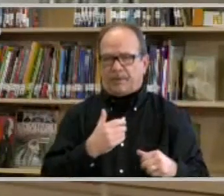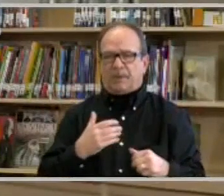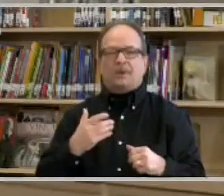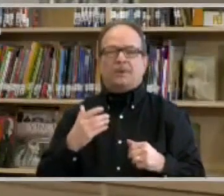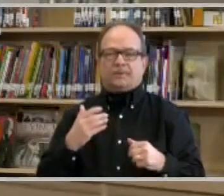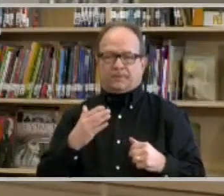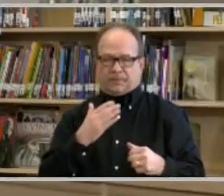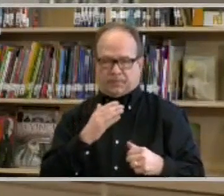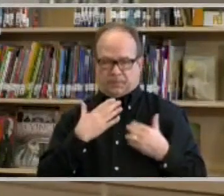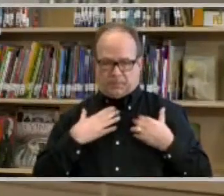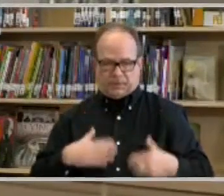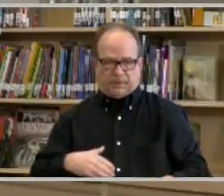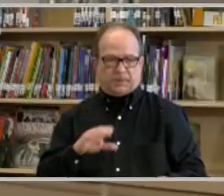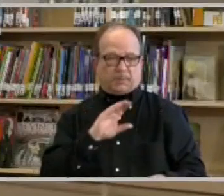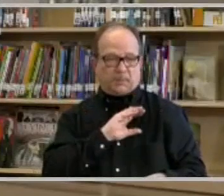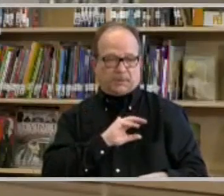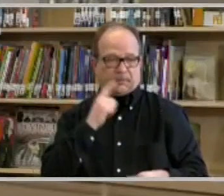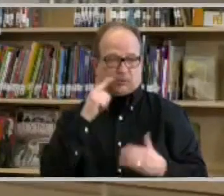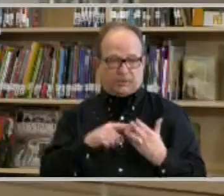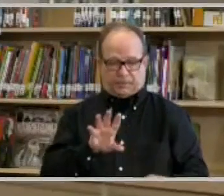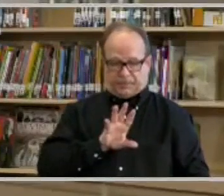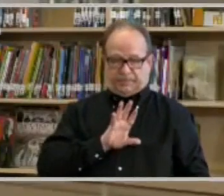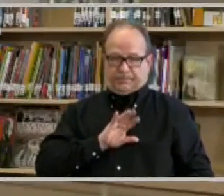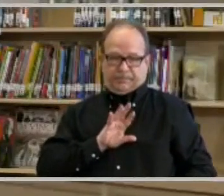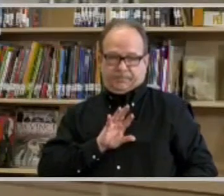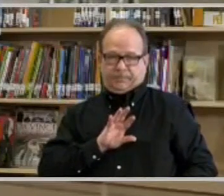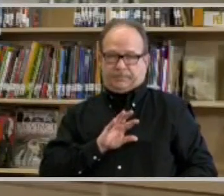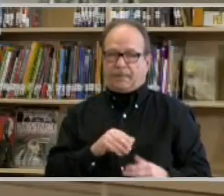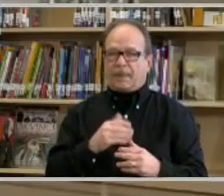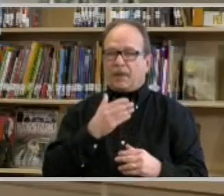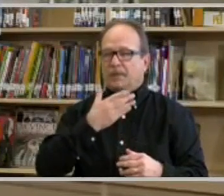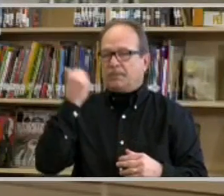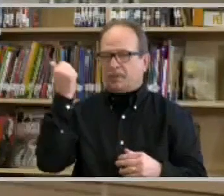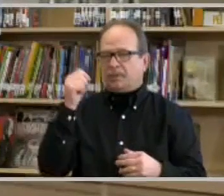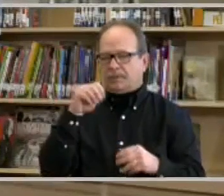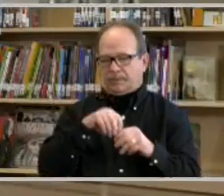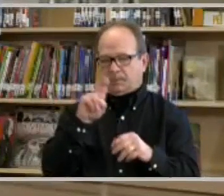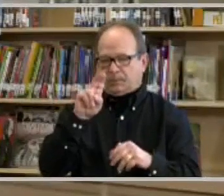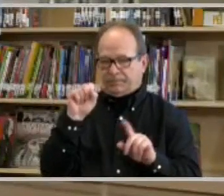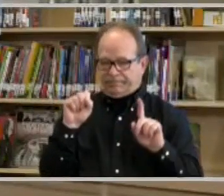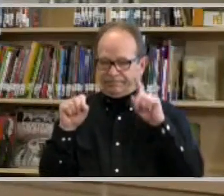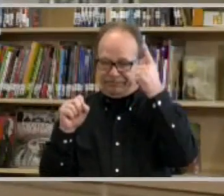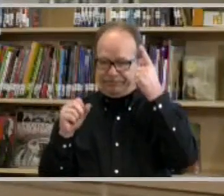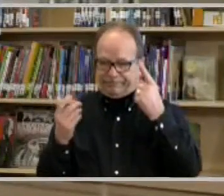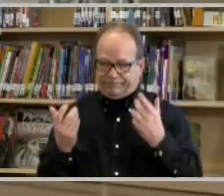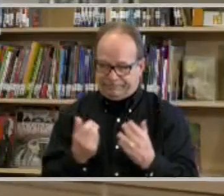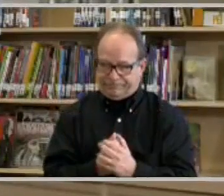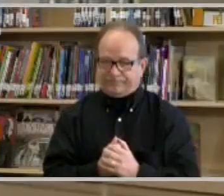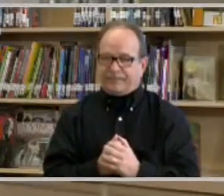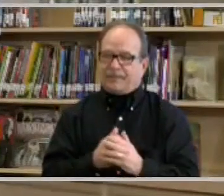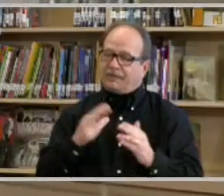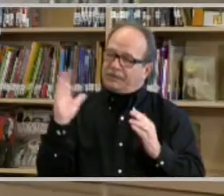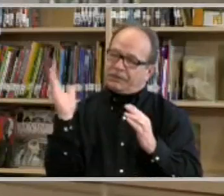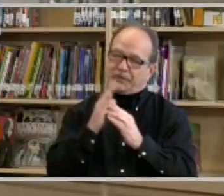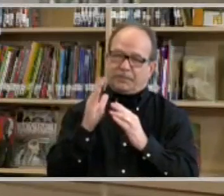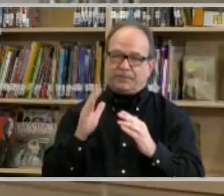WITH OUR POLICE BODY WORN CAMERA